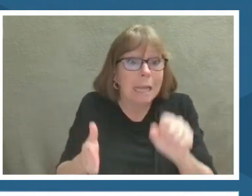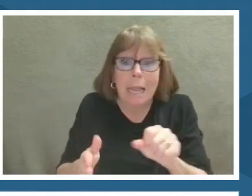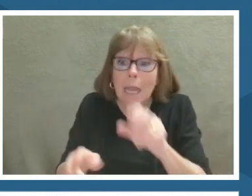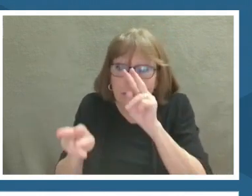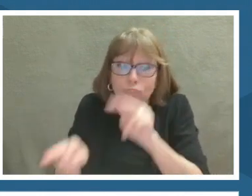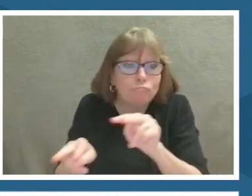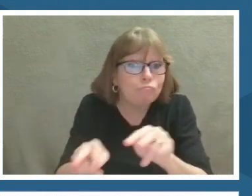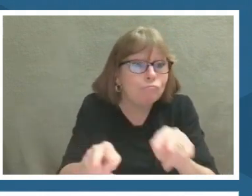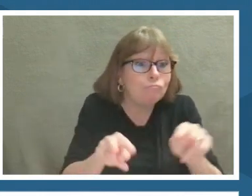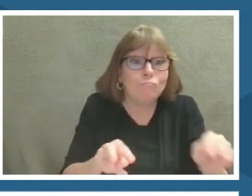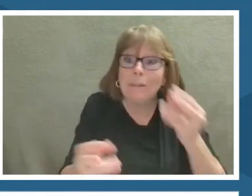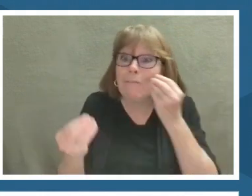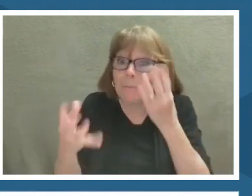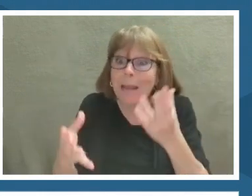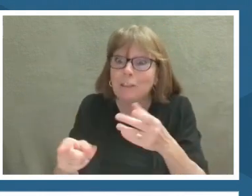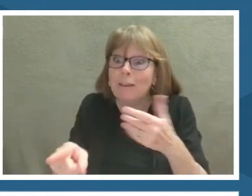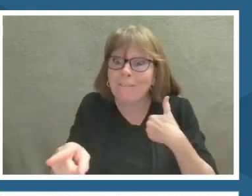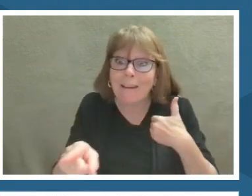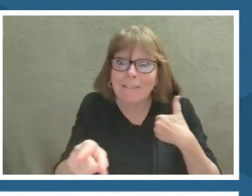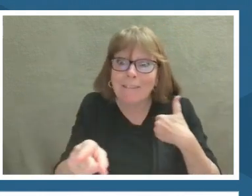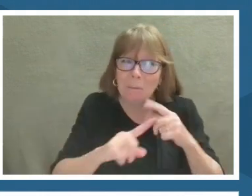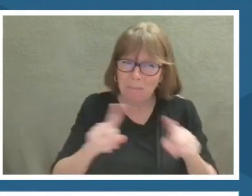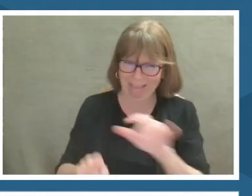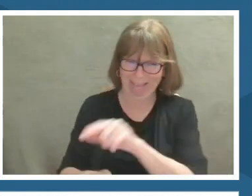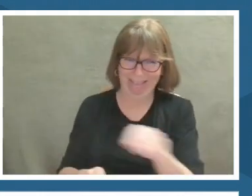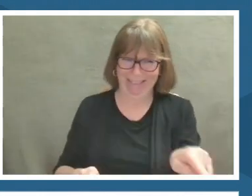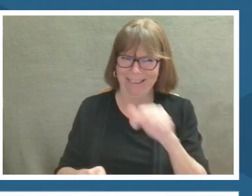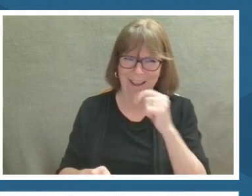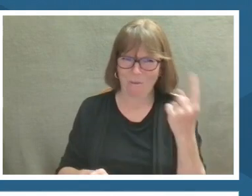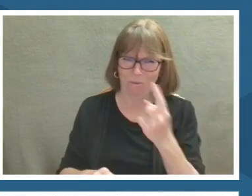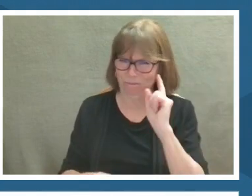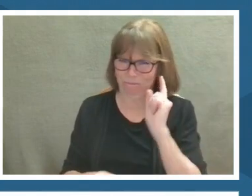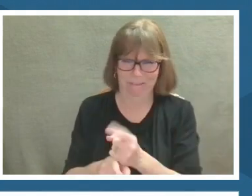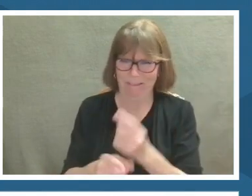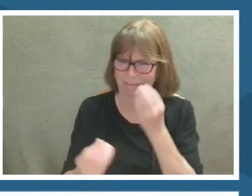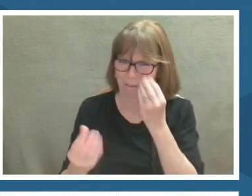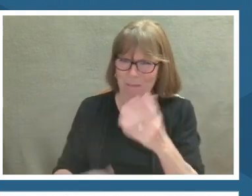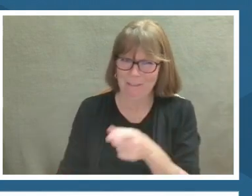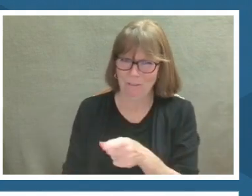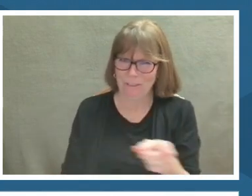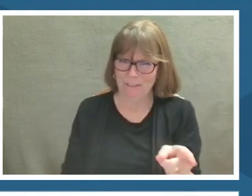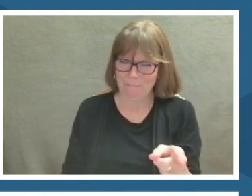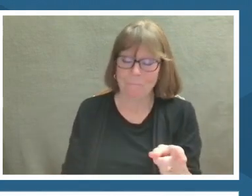necessarily accurate